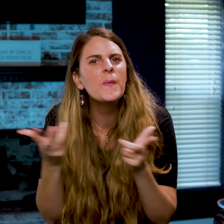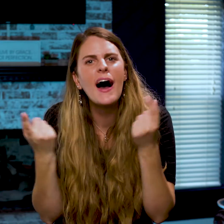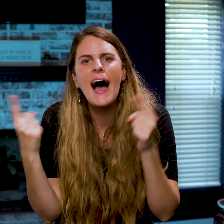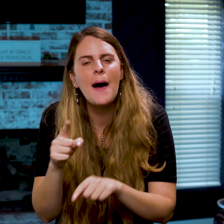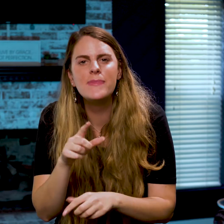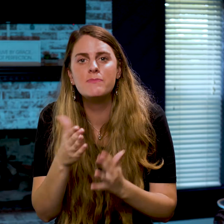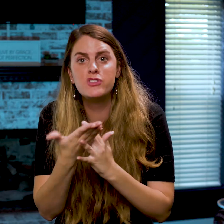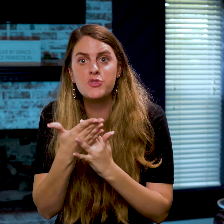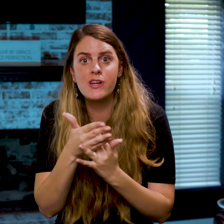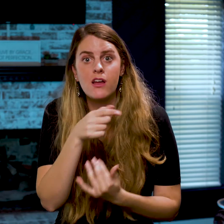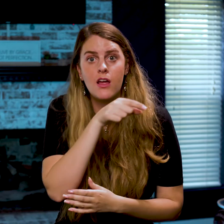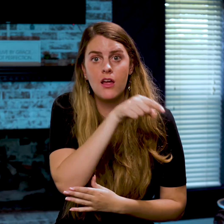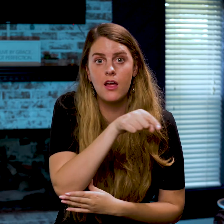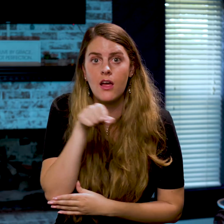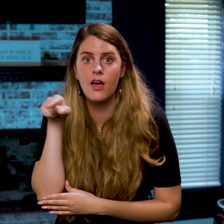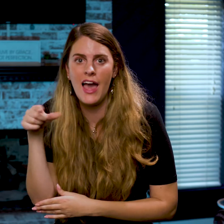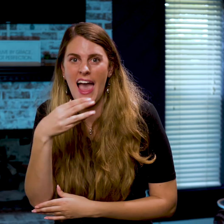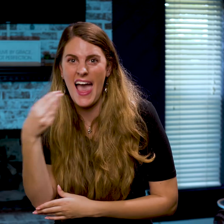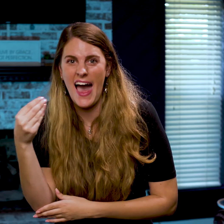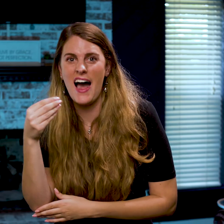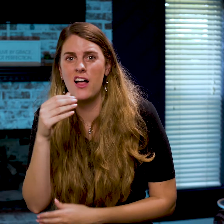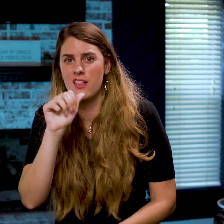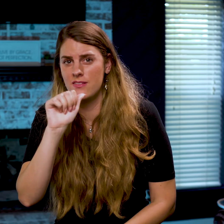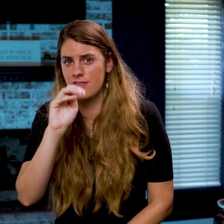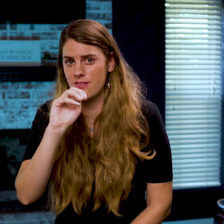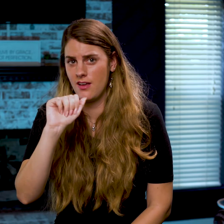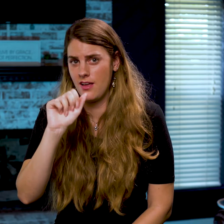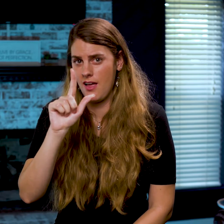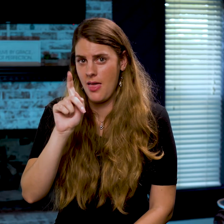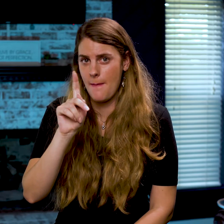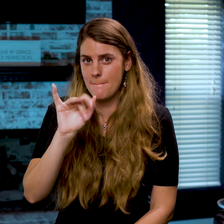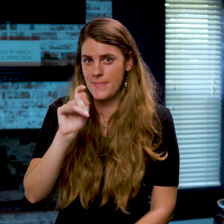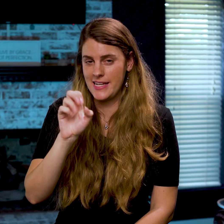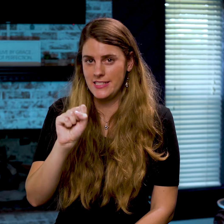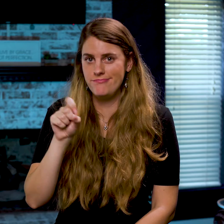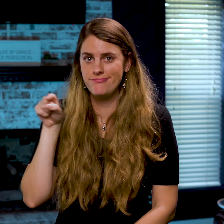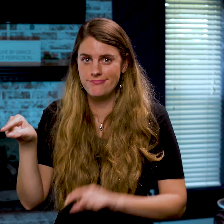what happened between them and the Amalekites.